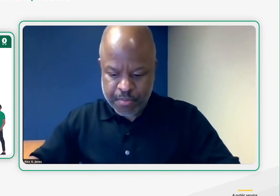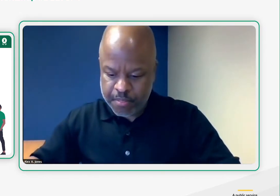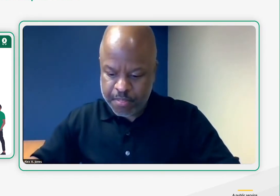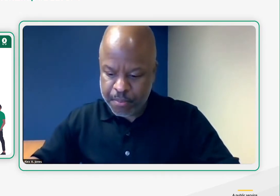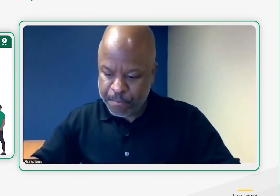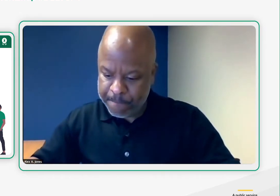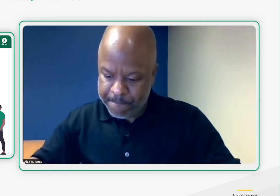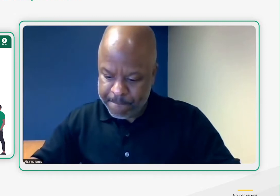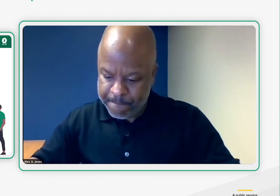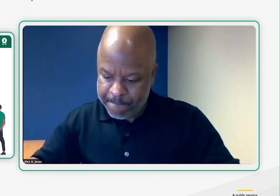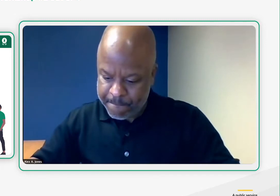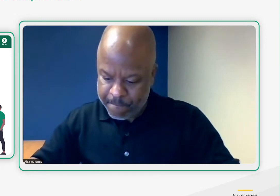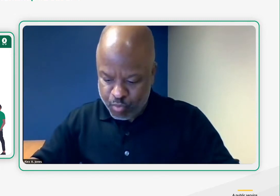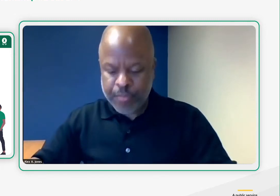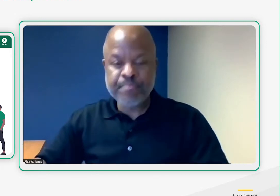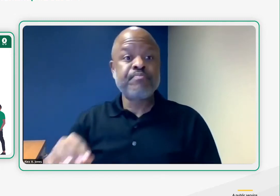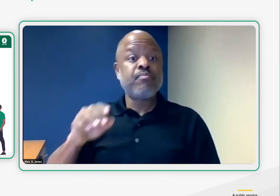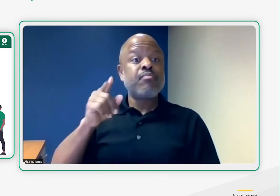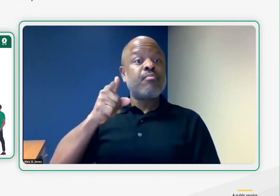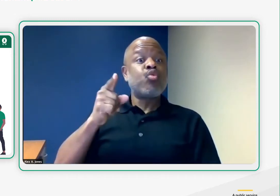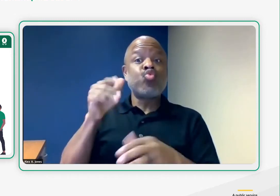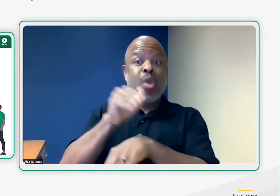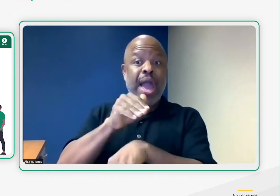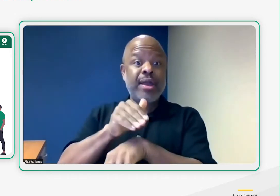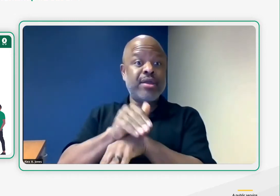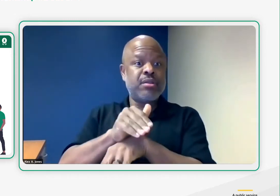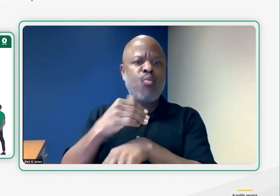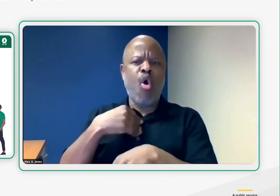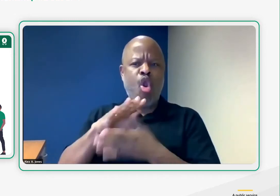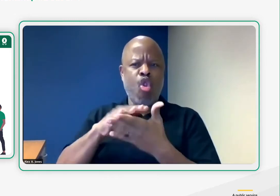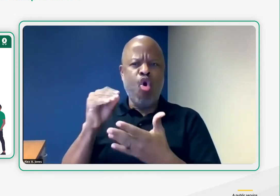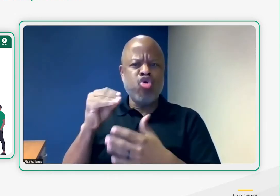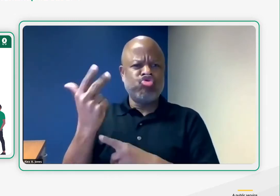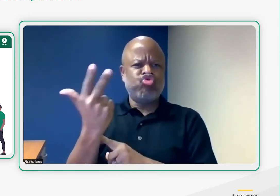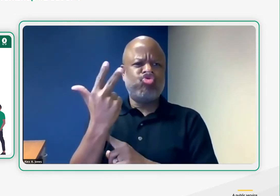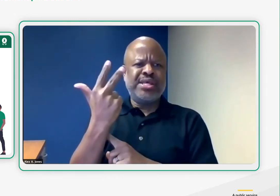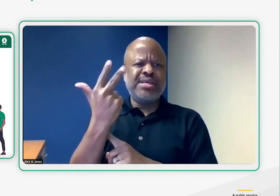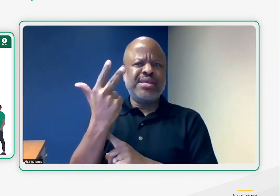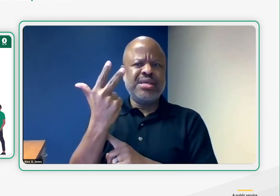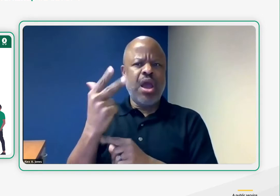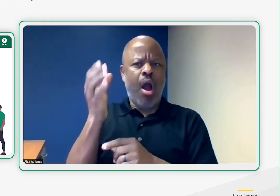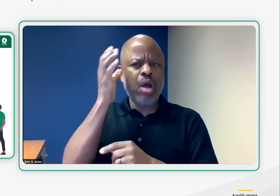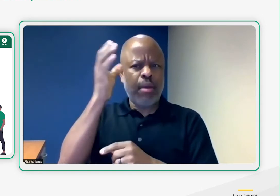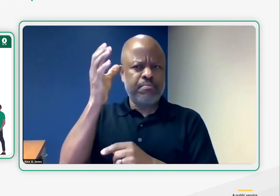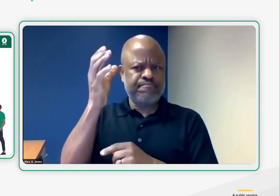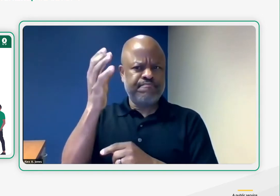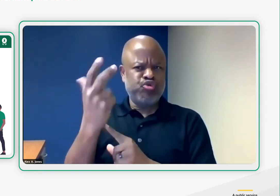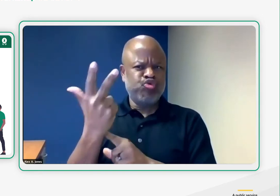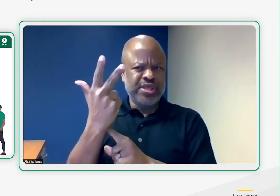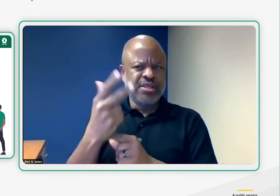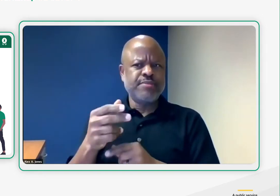Tonight's workshop: We will be discussing 3 distinct topics.